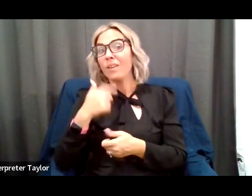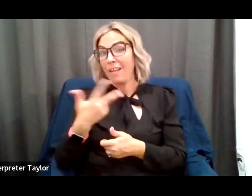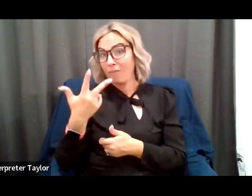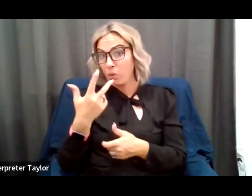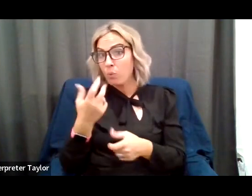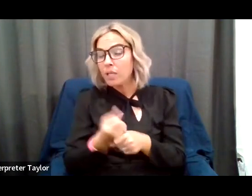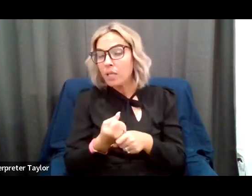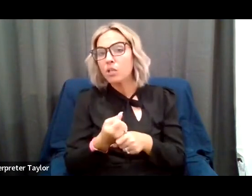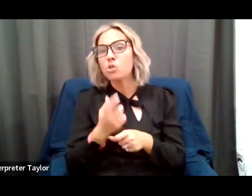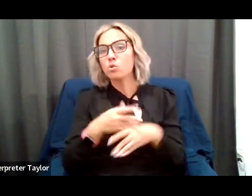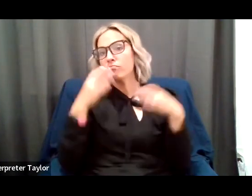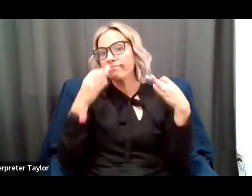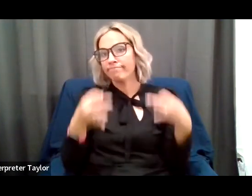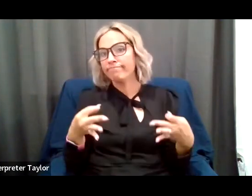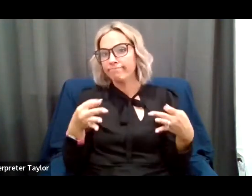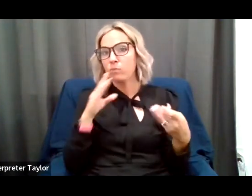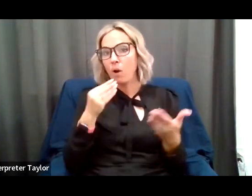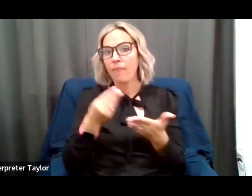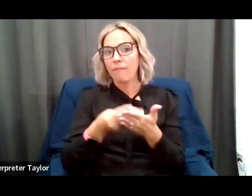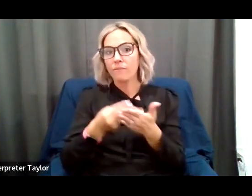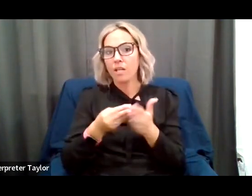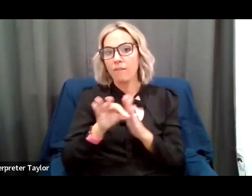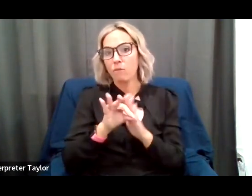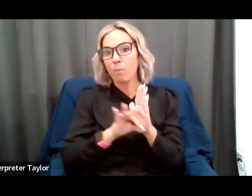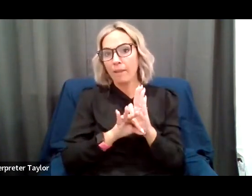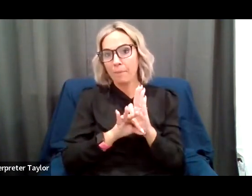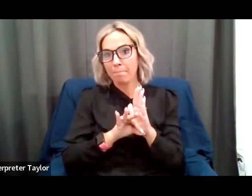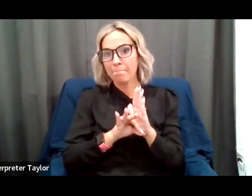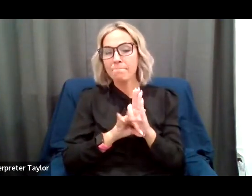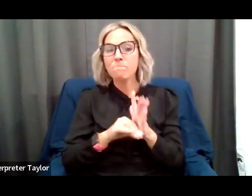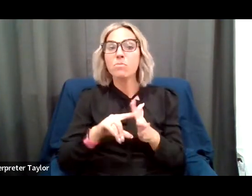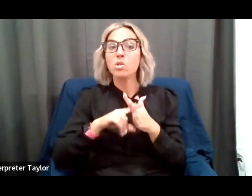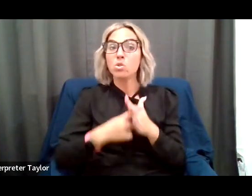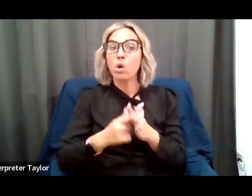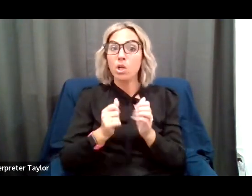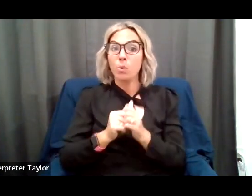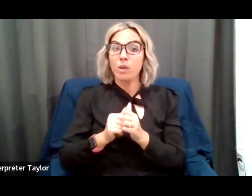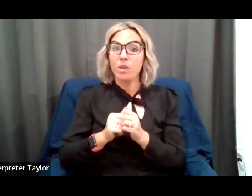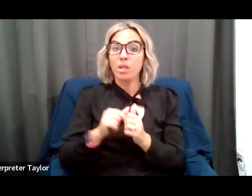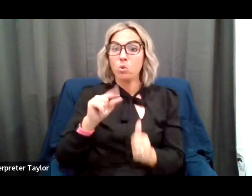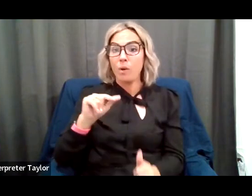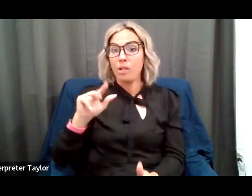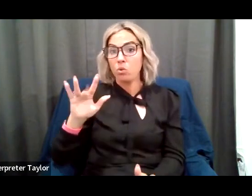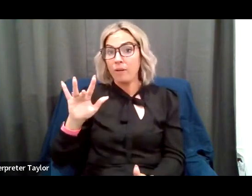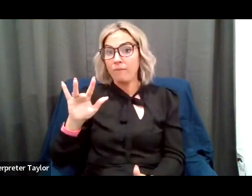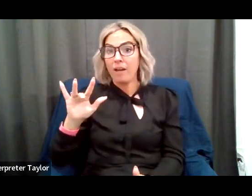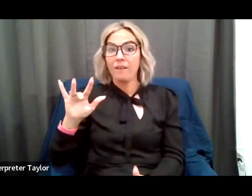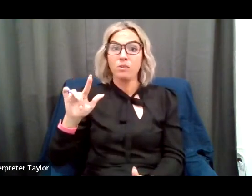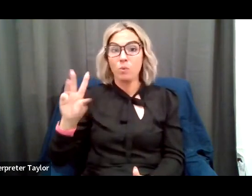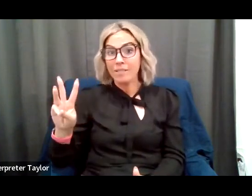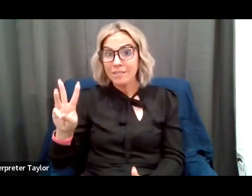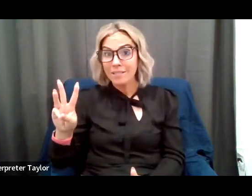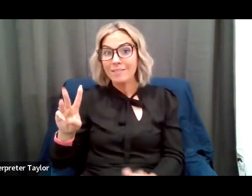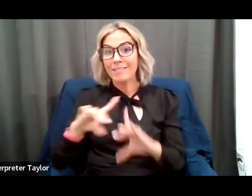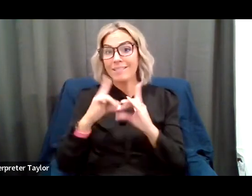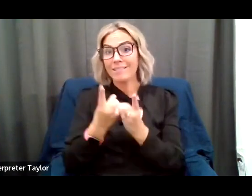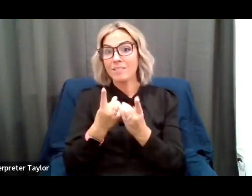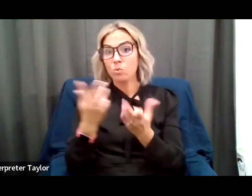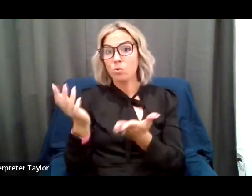make decisions on the funding formula. Starting in 25/26, Districts, you'll receive greater of what you would